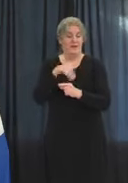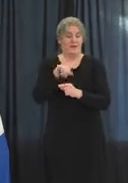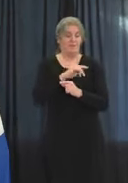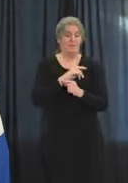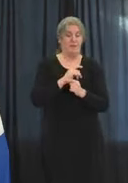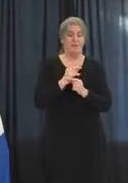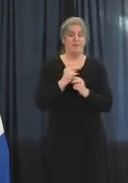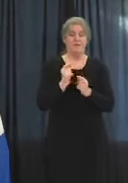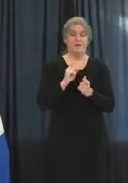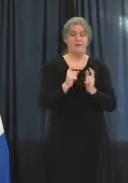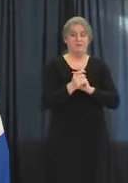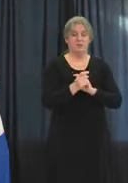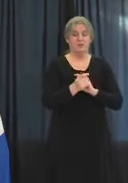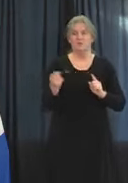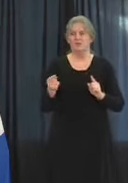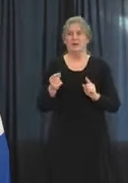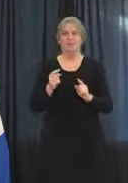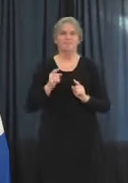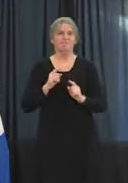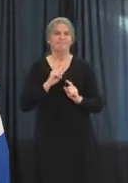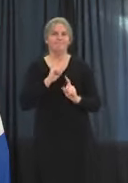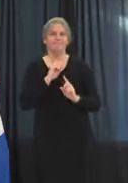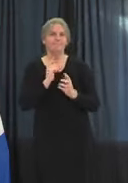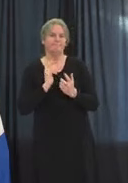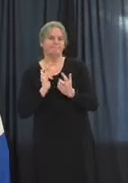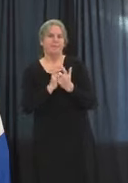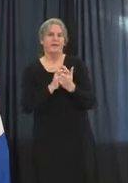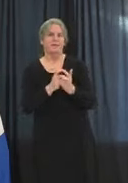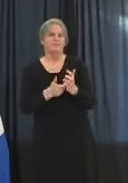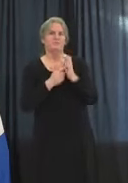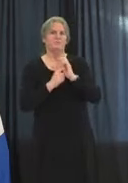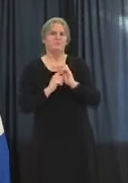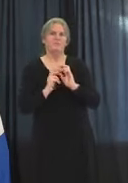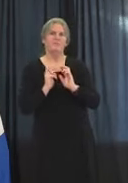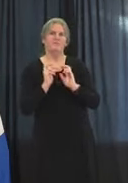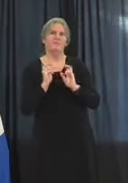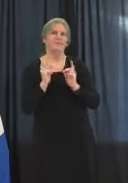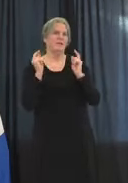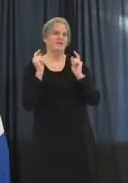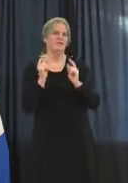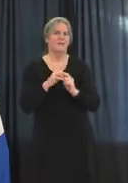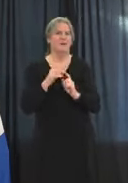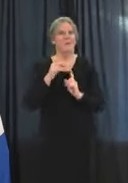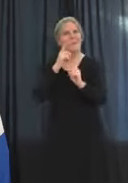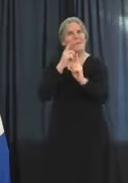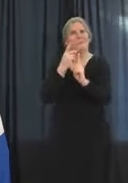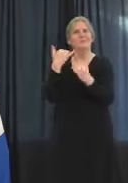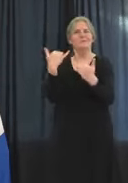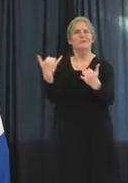now is the need for us to be able to respond as quickly as possible and that is the statement for today and the